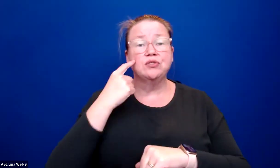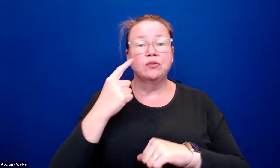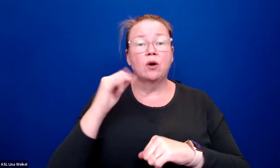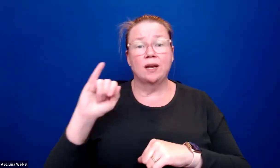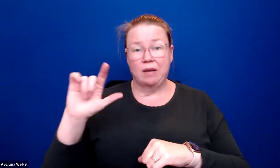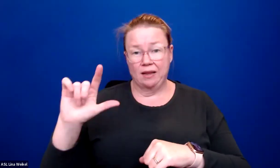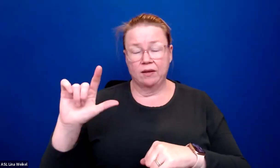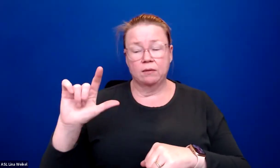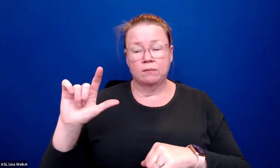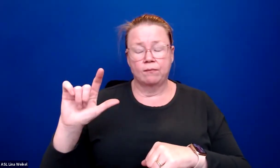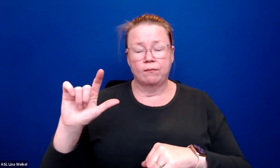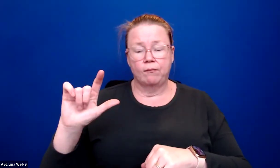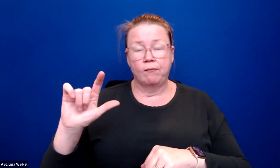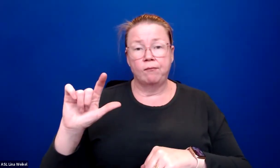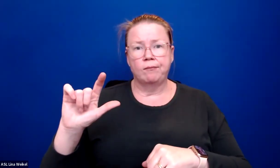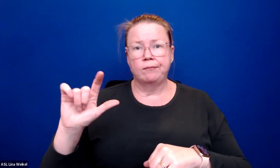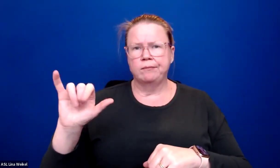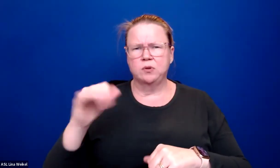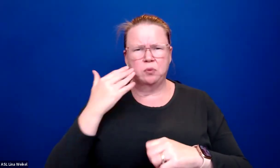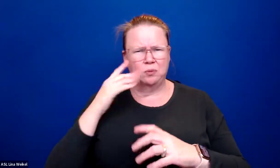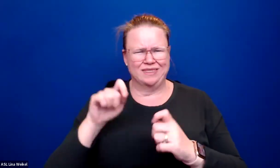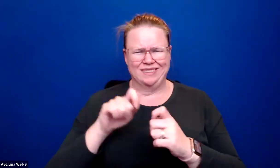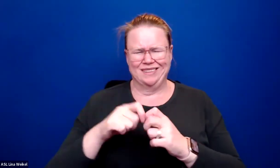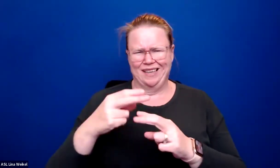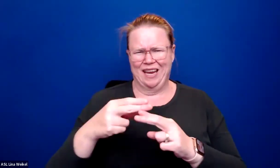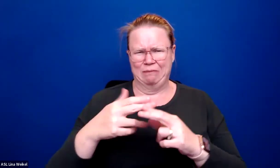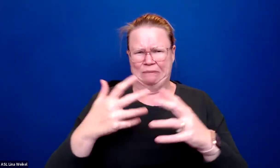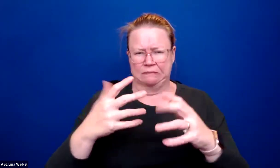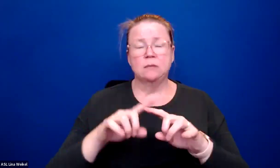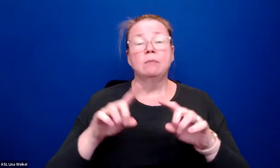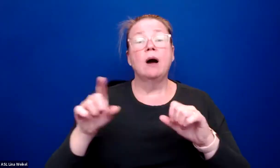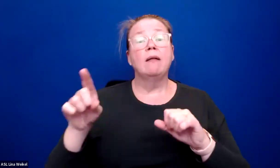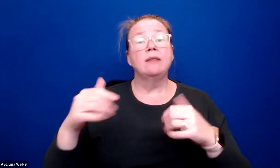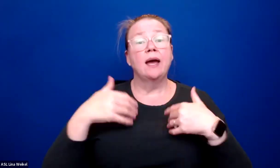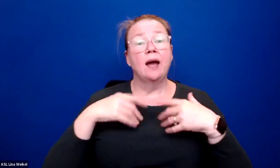Andy Padilla: Living Andy Padilla: like you know what exactly they're called they have a sub program called